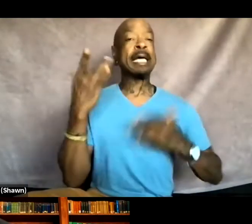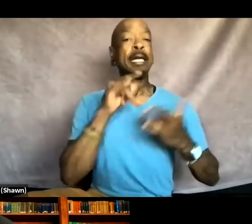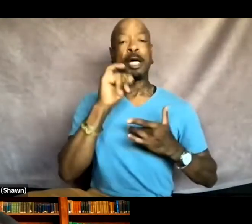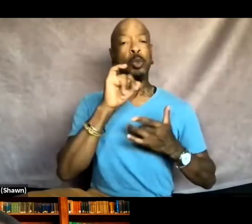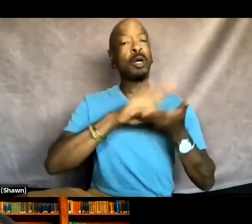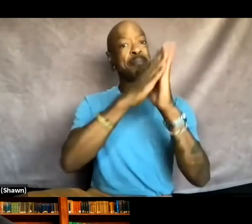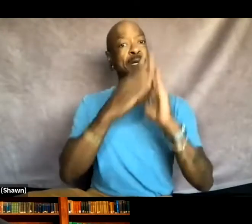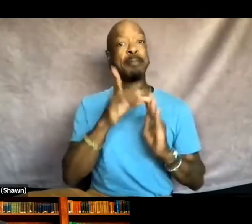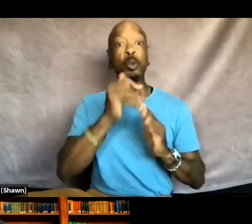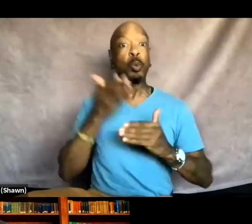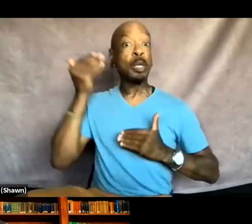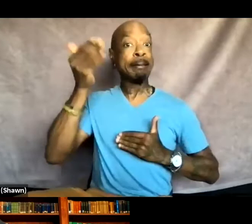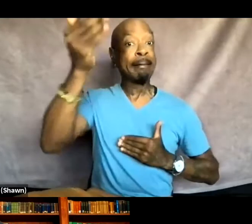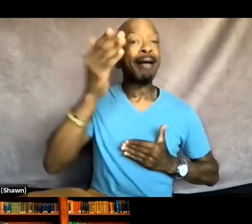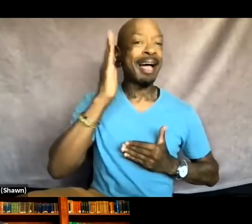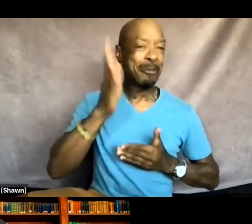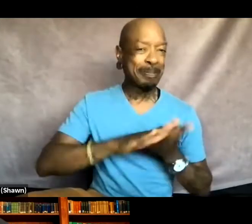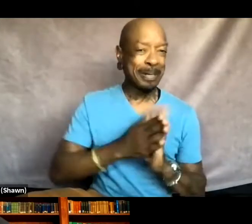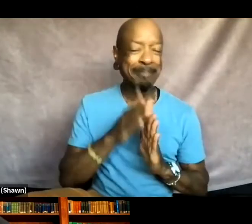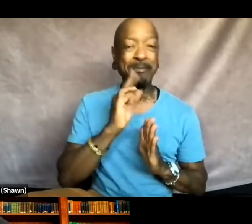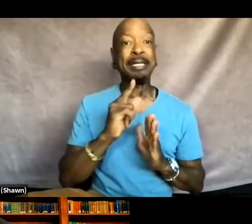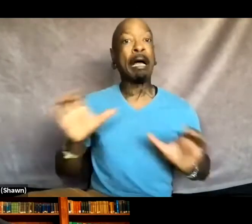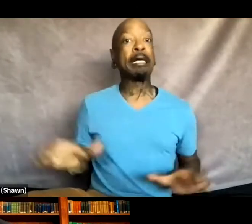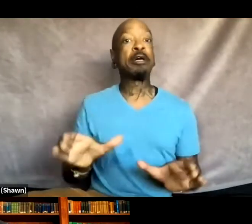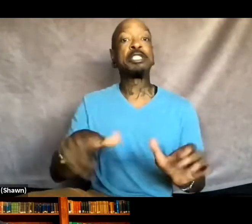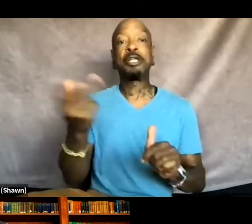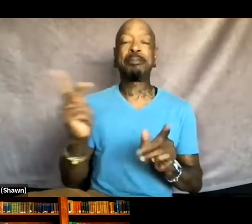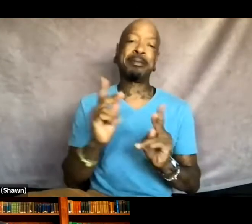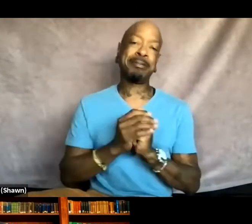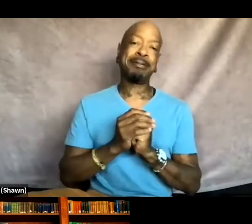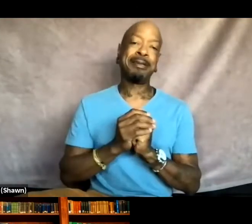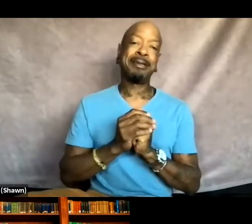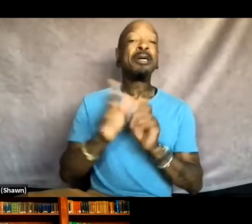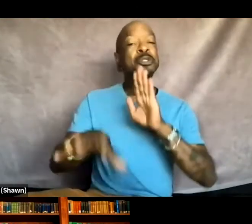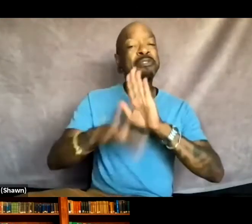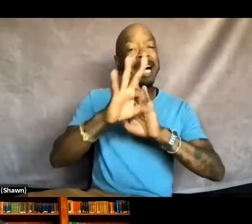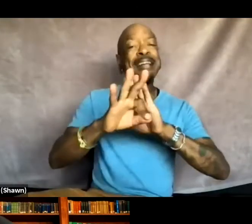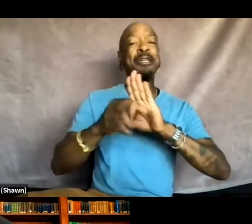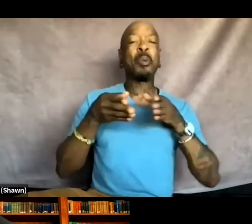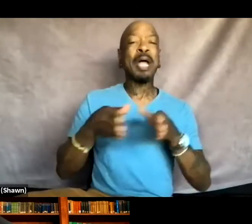be and I really encourage everybody else to find ways at least to.